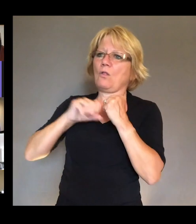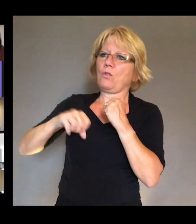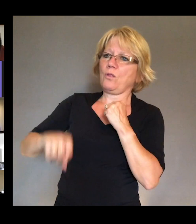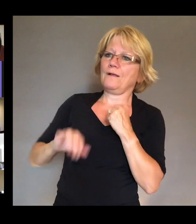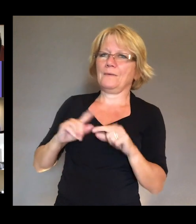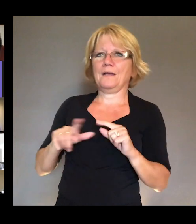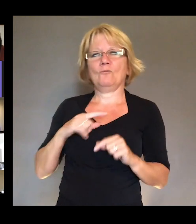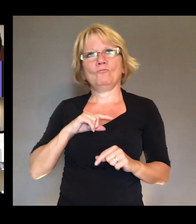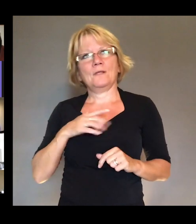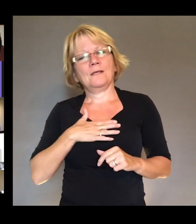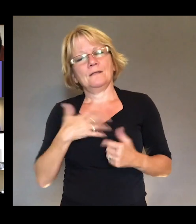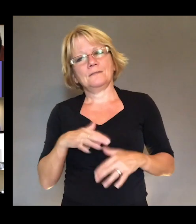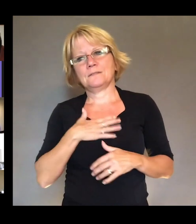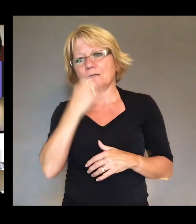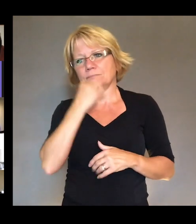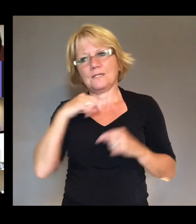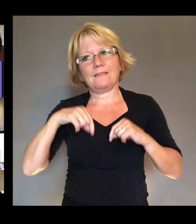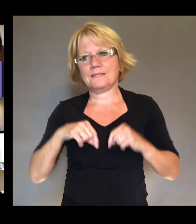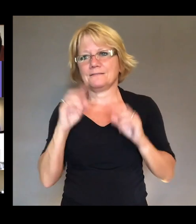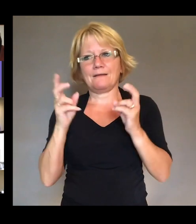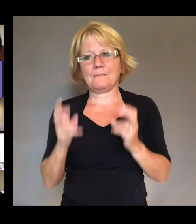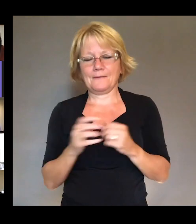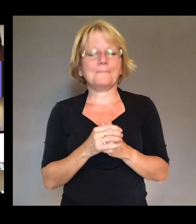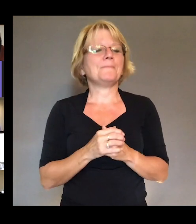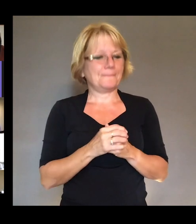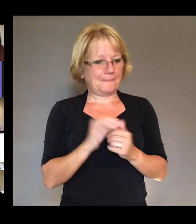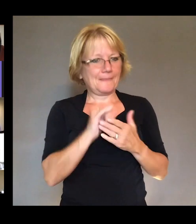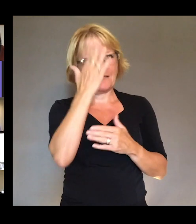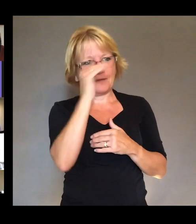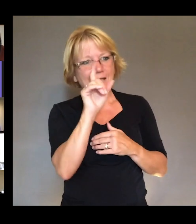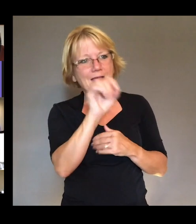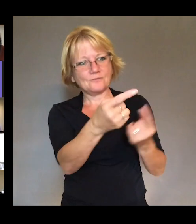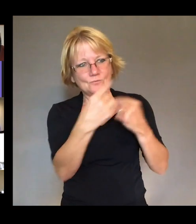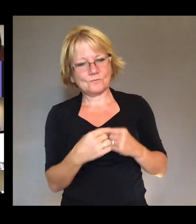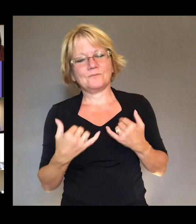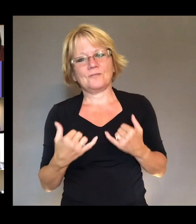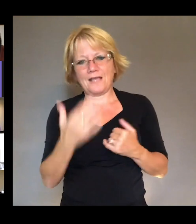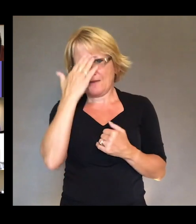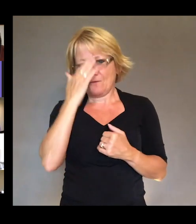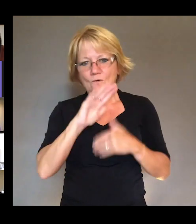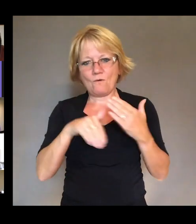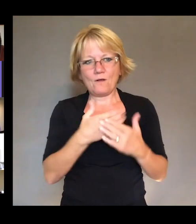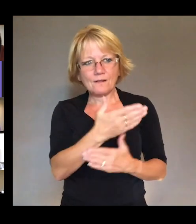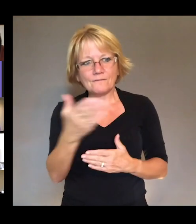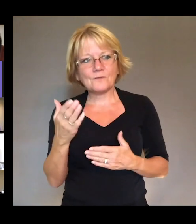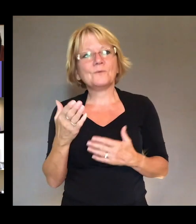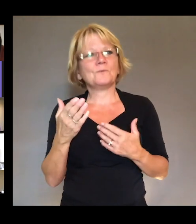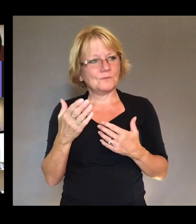but you can tell I'm very passionate about this. Absolutely. And that your passion is the reason why I asked you and the panelists to be here. 'Cause I know all of you